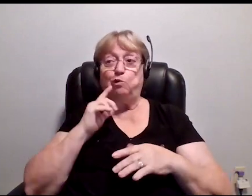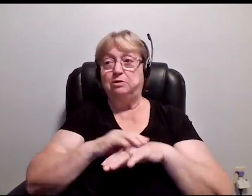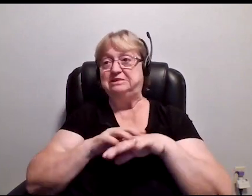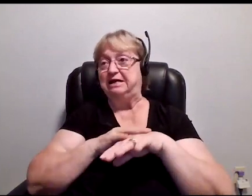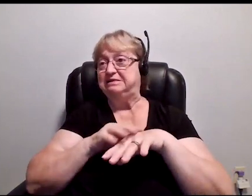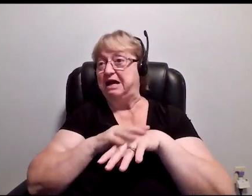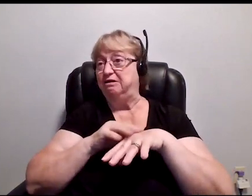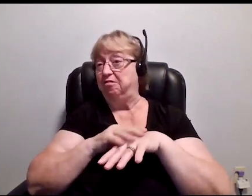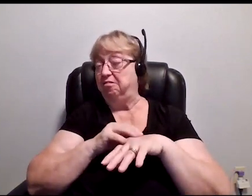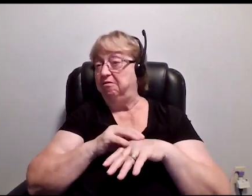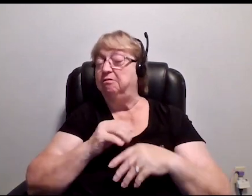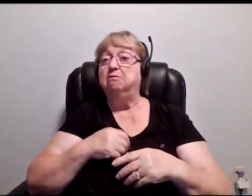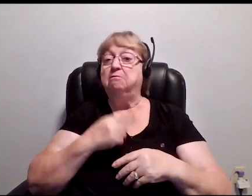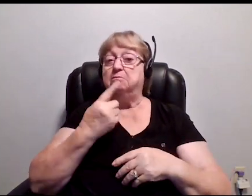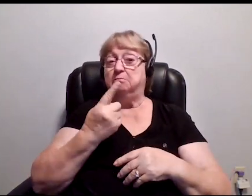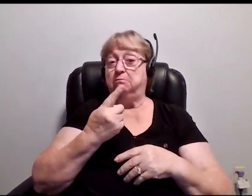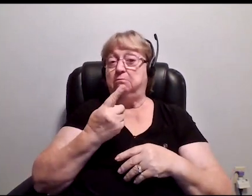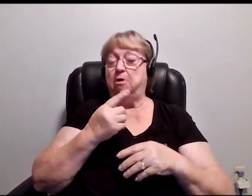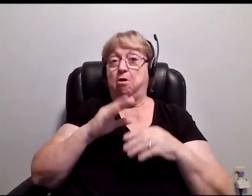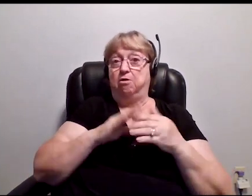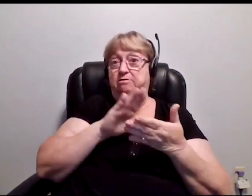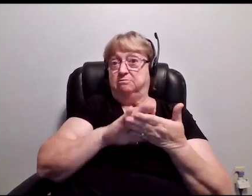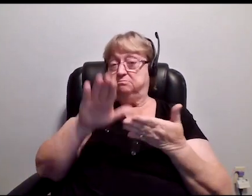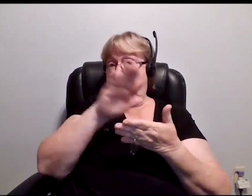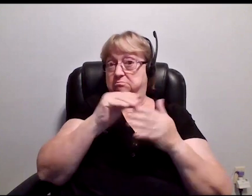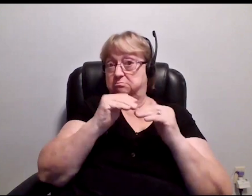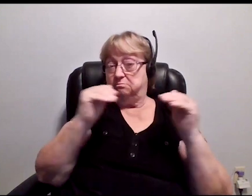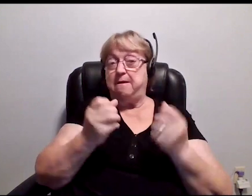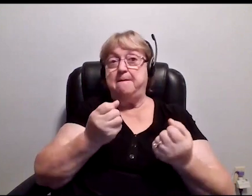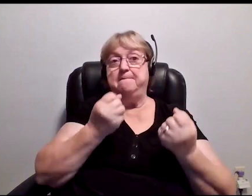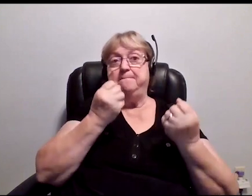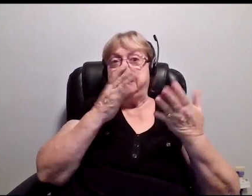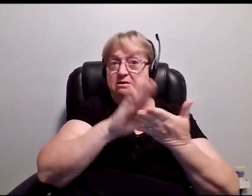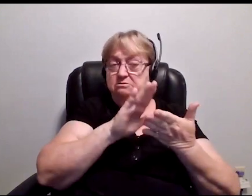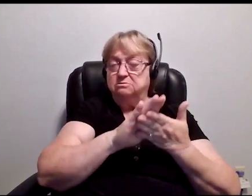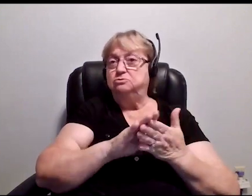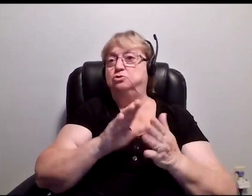One thing I wanted to point out is at the post-secondary level, many institutions use learning management systems